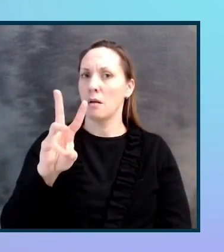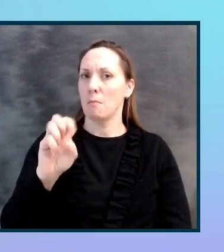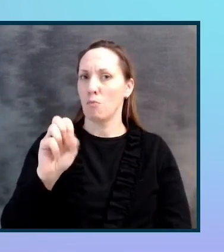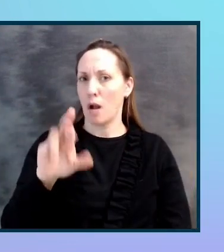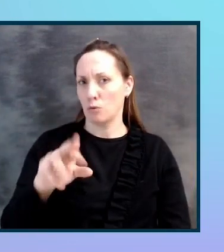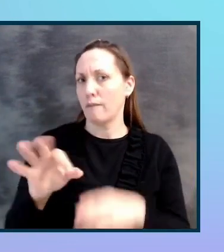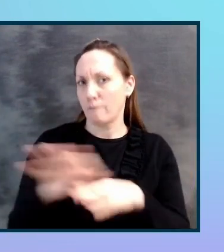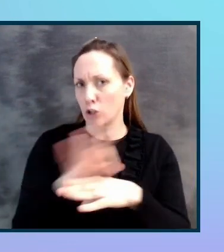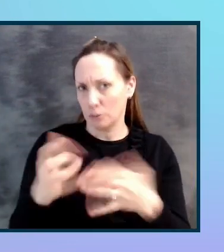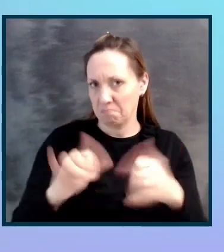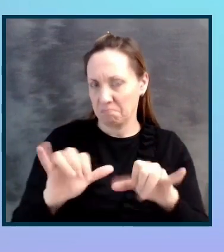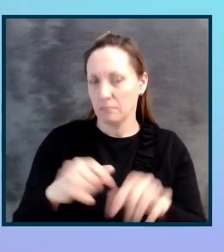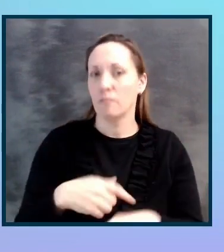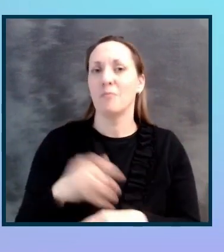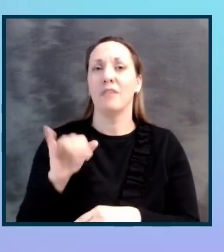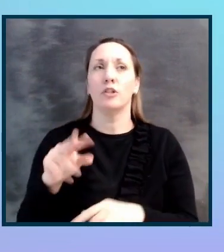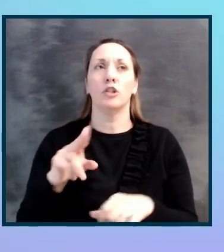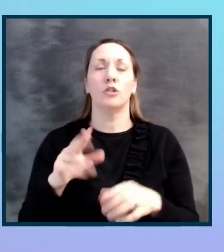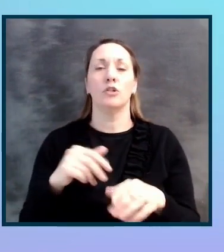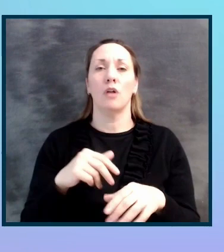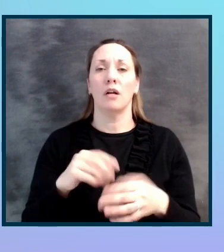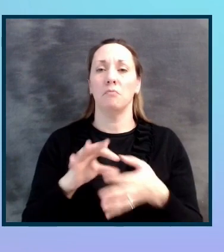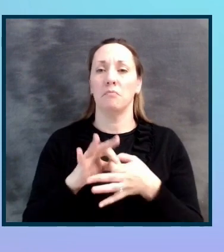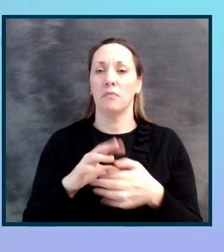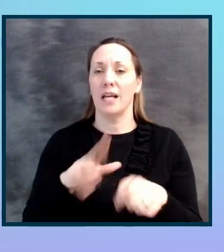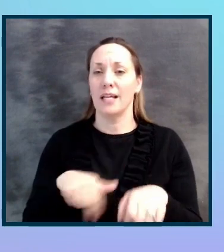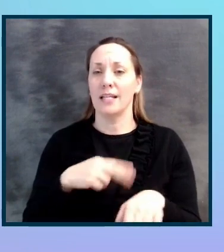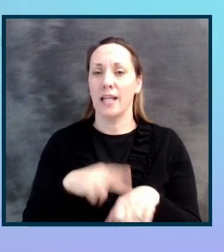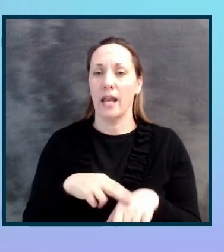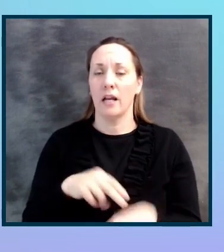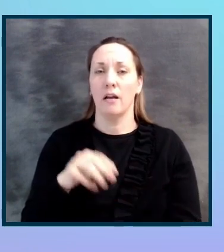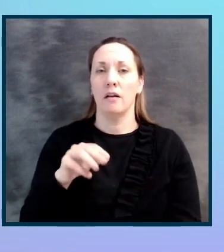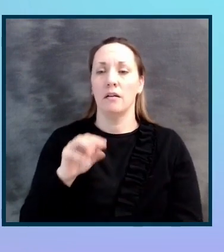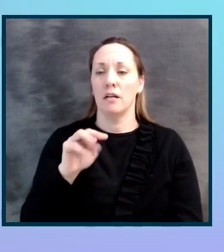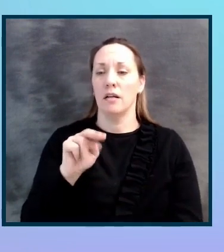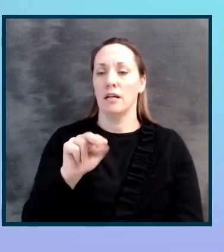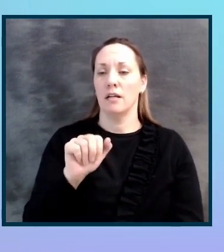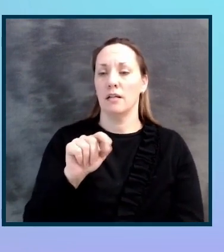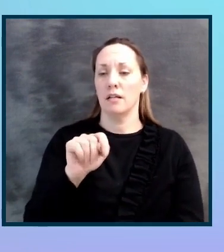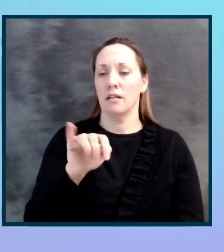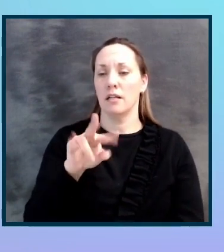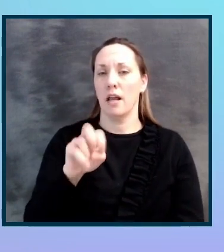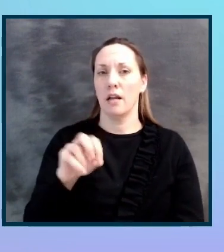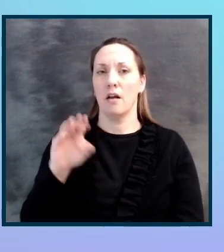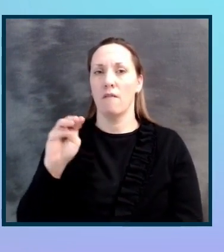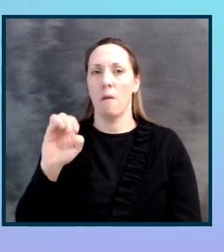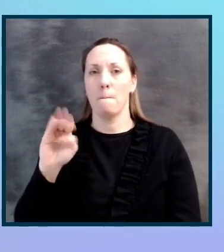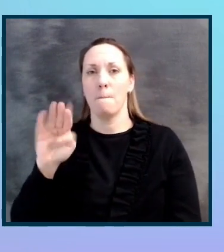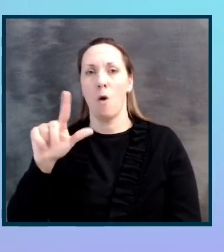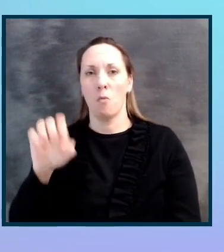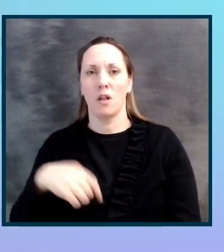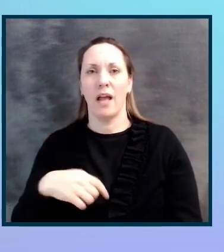With that if you're talking native mobile, native mobile has the enlarged tech side on there, which would be like the would be 200%.